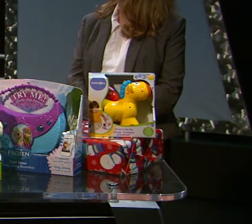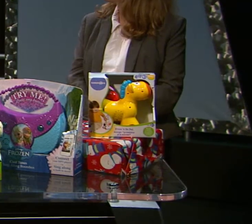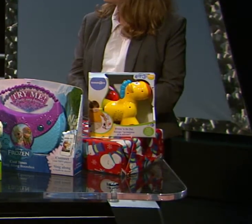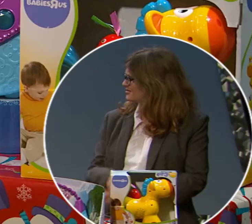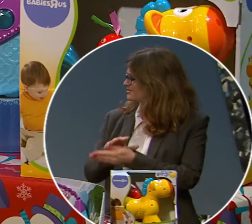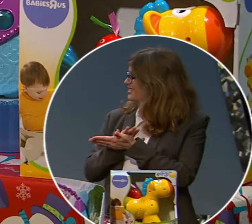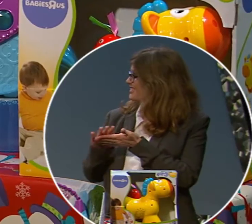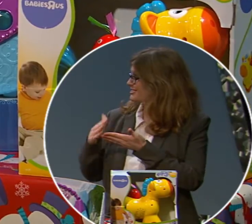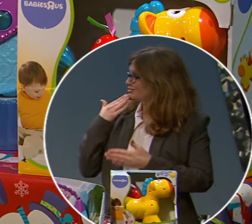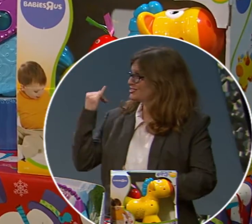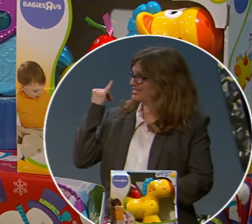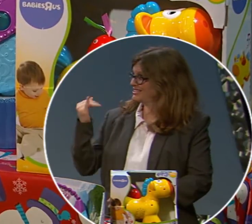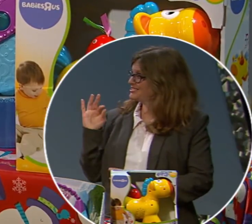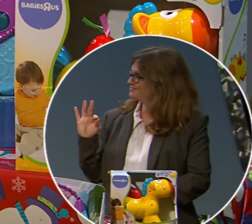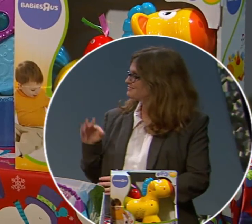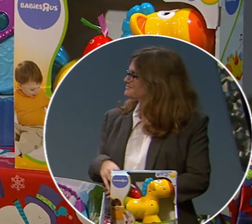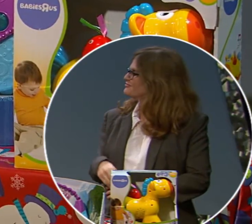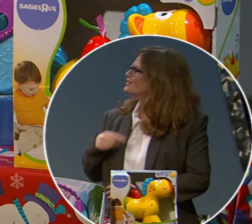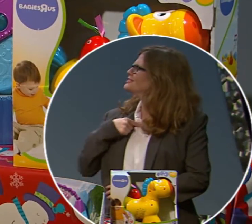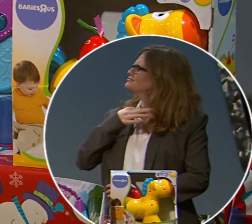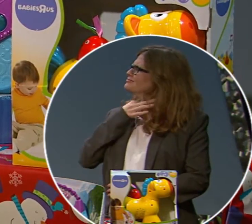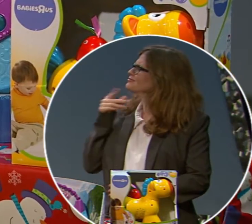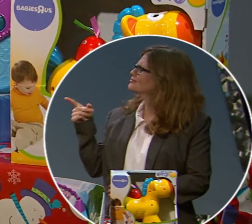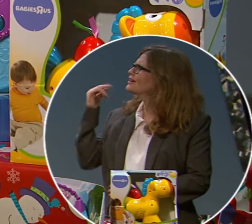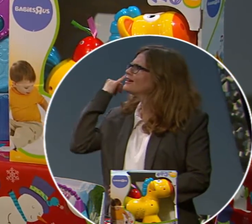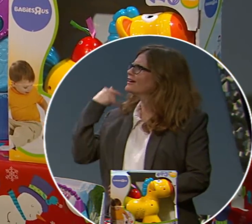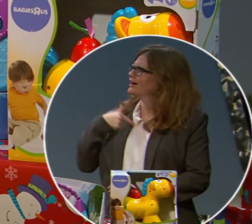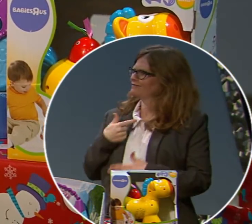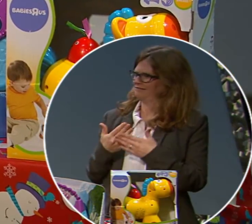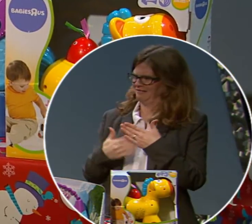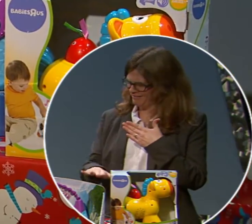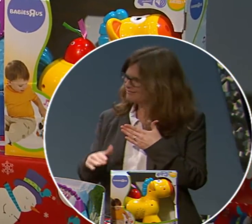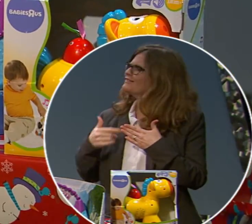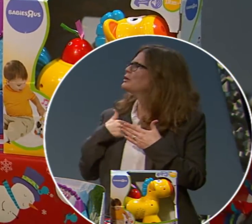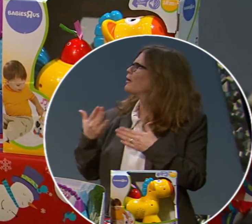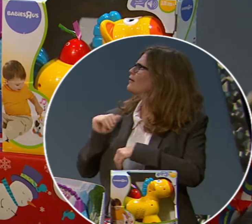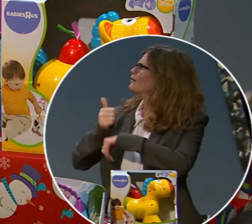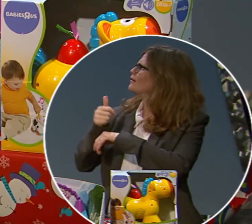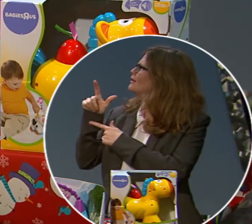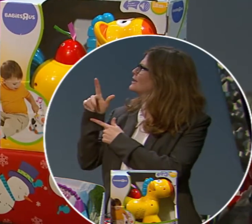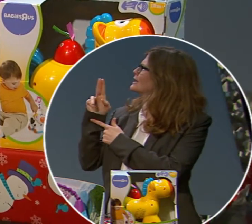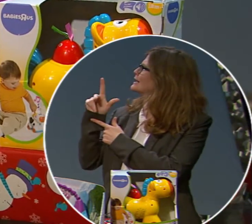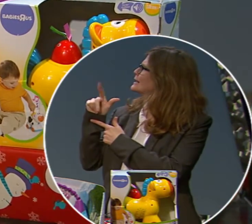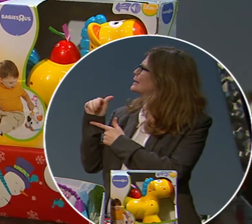An app is a great idea! Now when my son is born I’m wanting to put in a lullaby